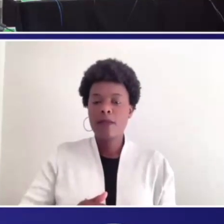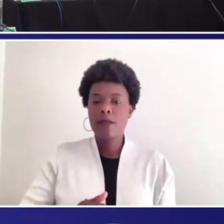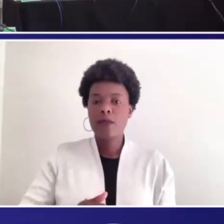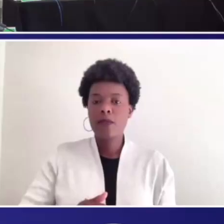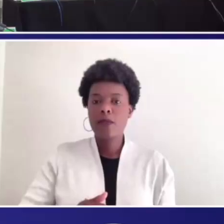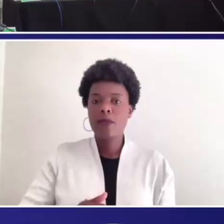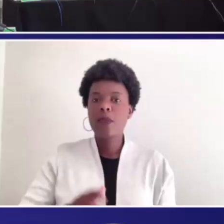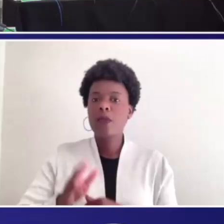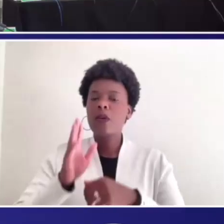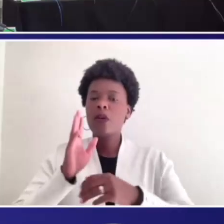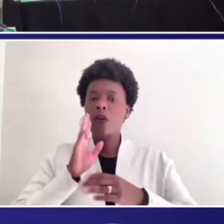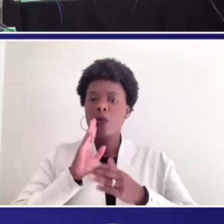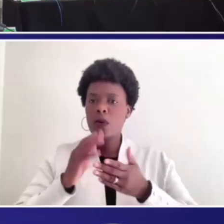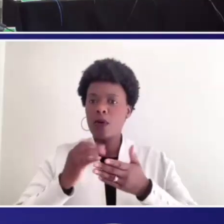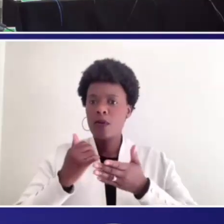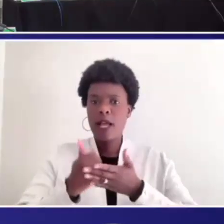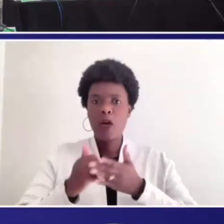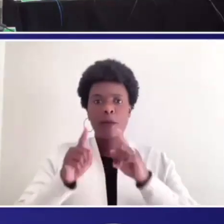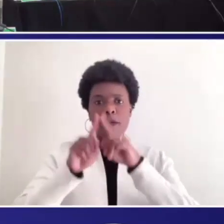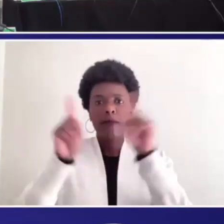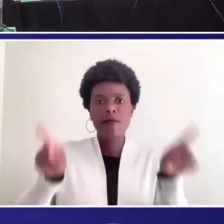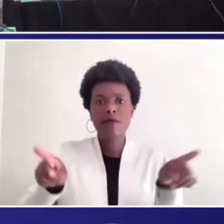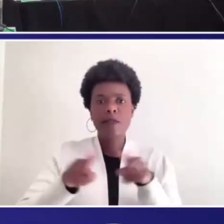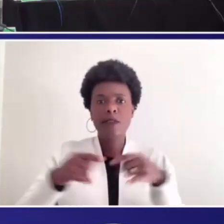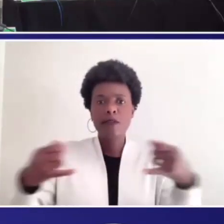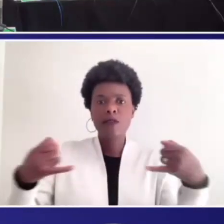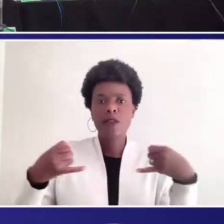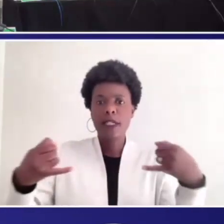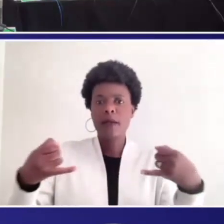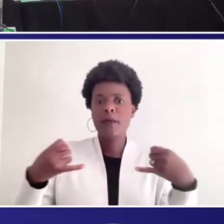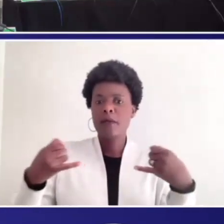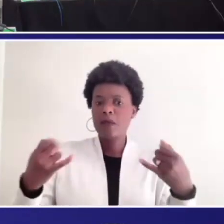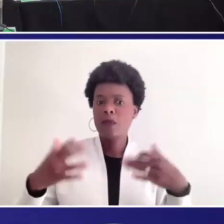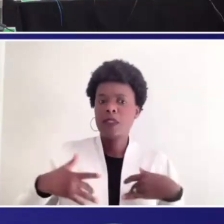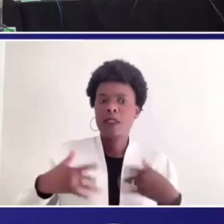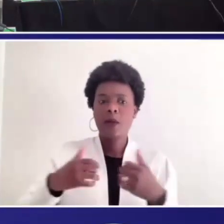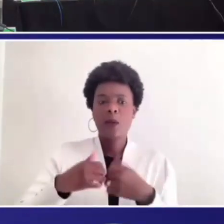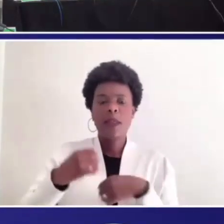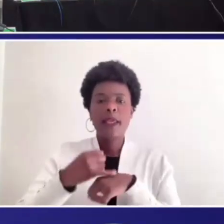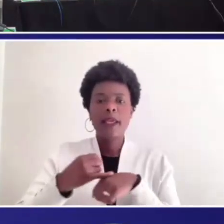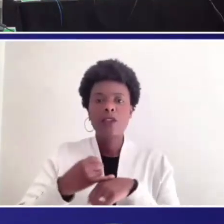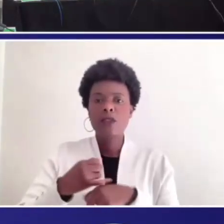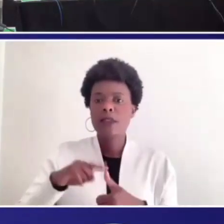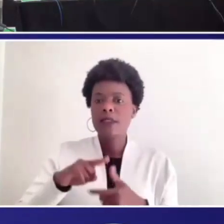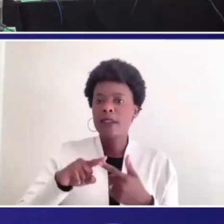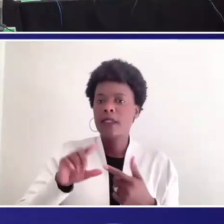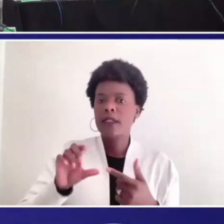set the parameters around interest subsidy and matching principal that had lots of